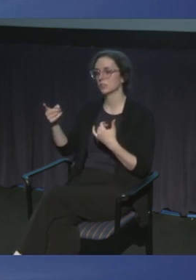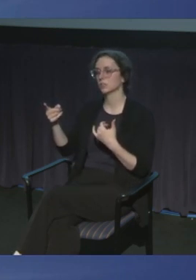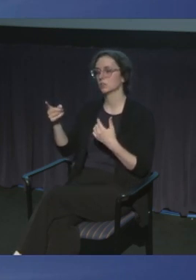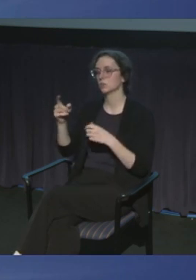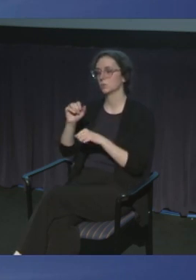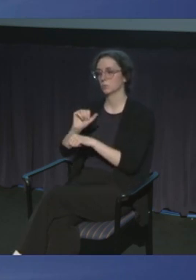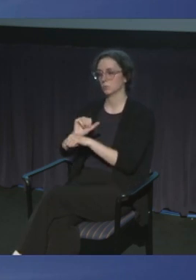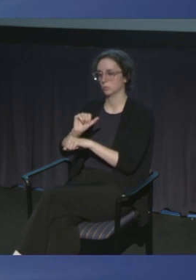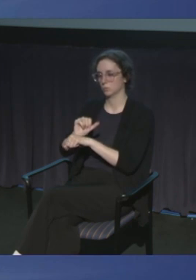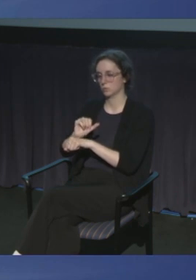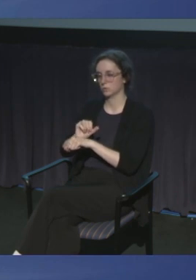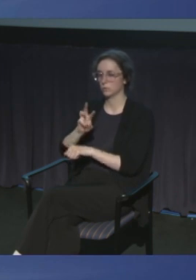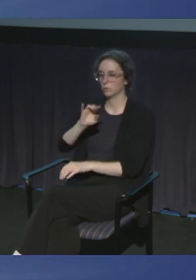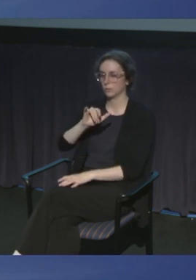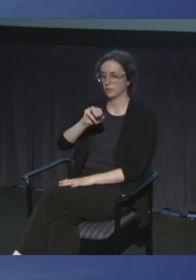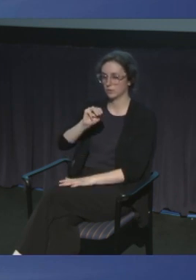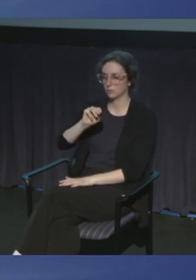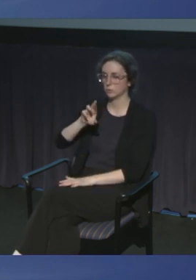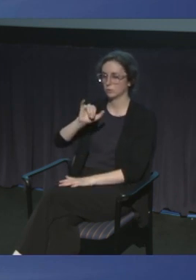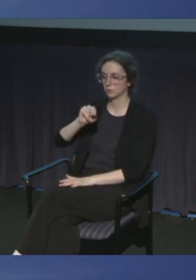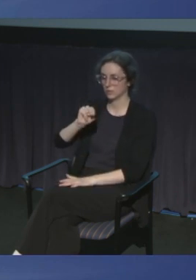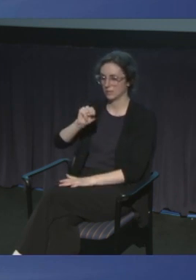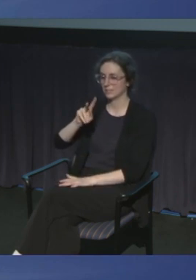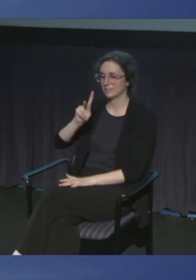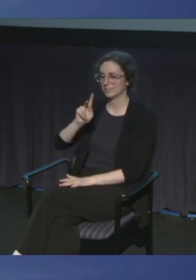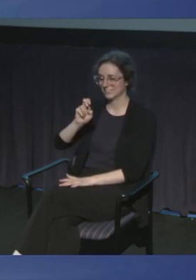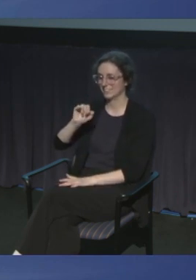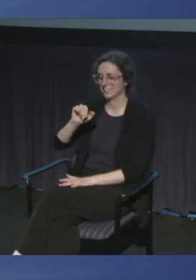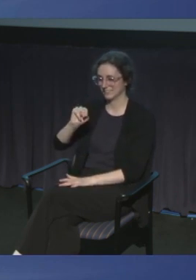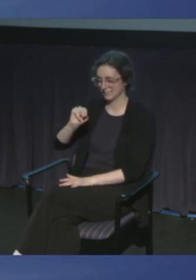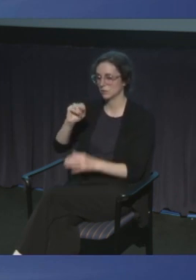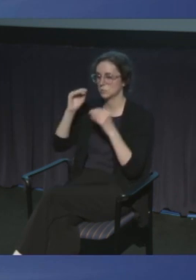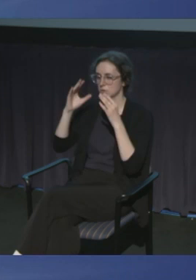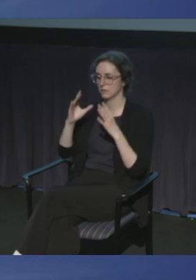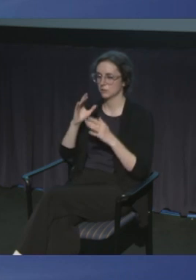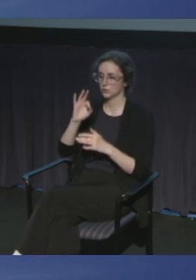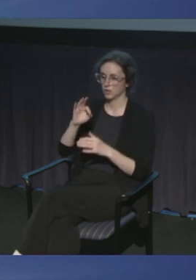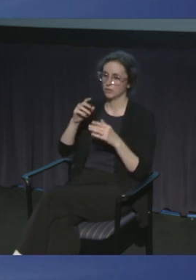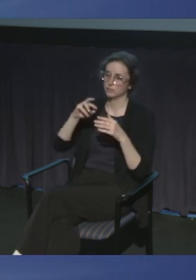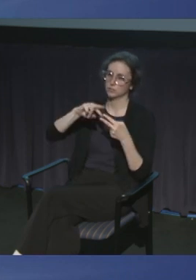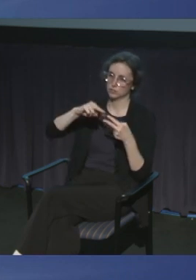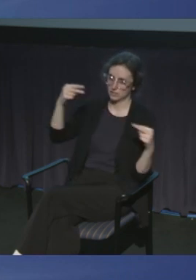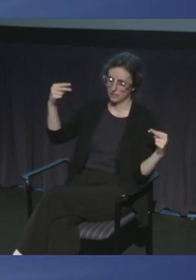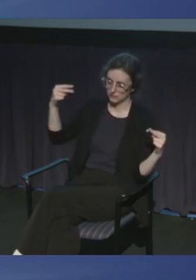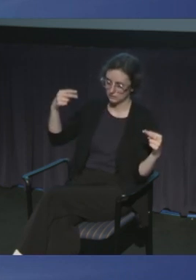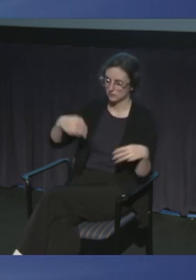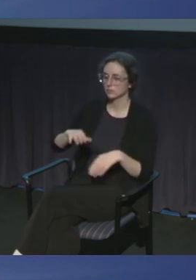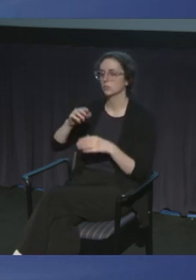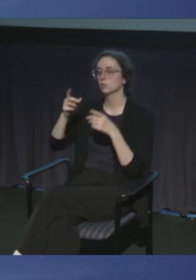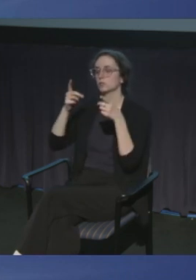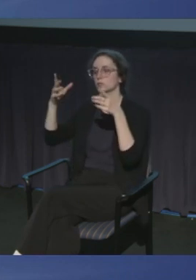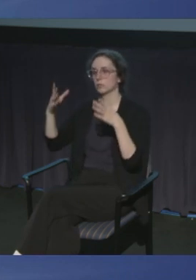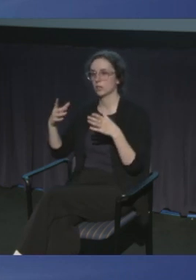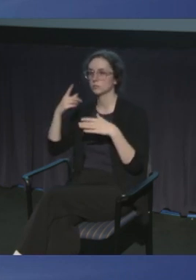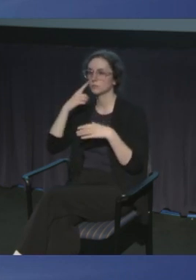THE WILLIAM RAND KEENAN PROF. OF GENETICS, DIRECTOR OF THE